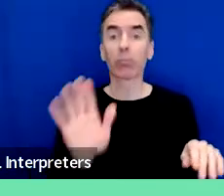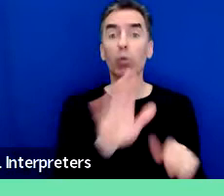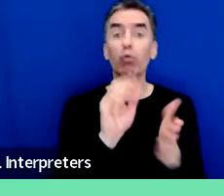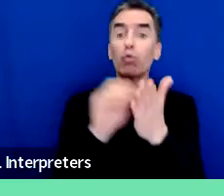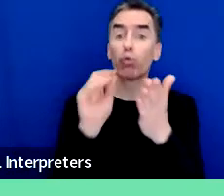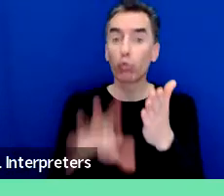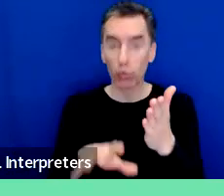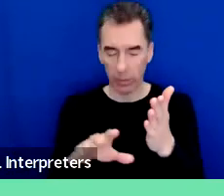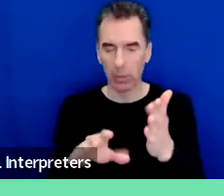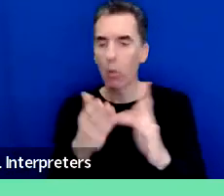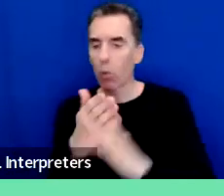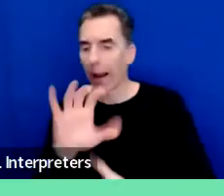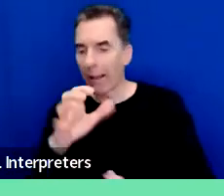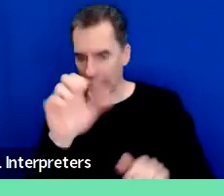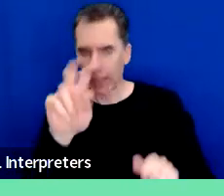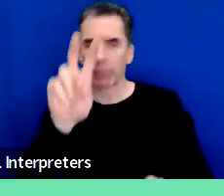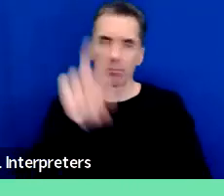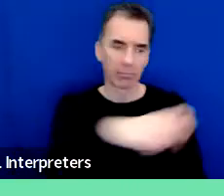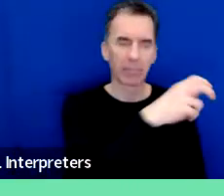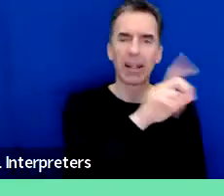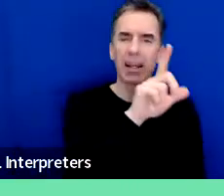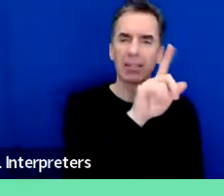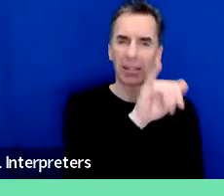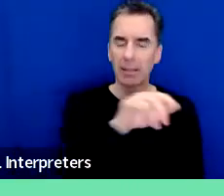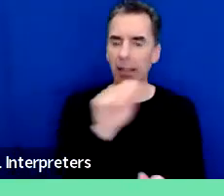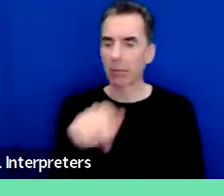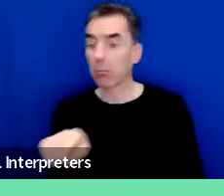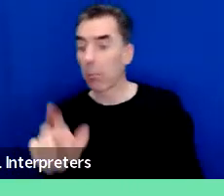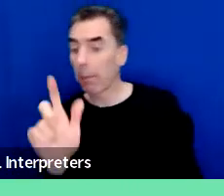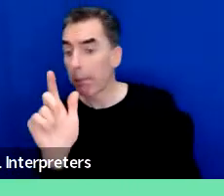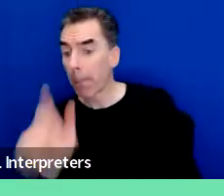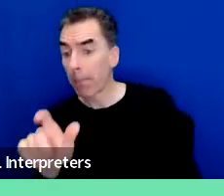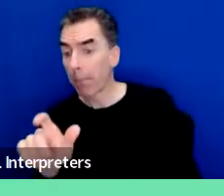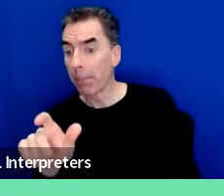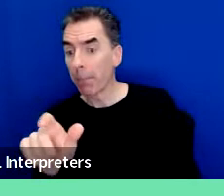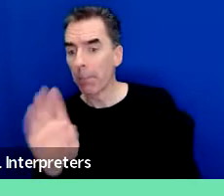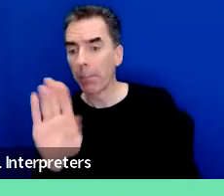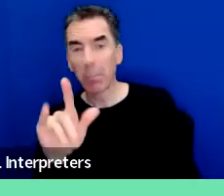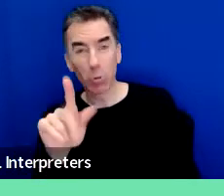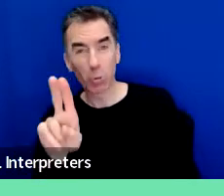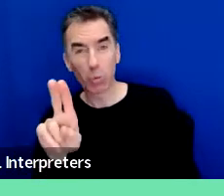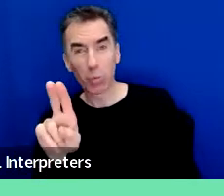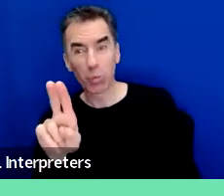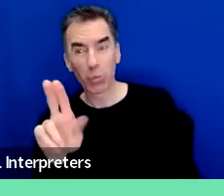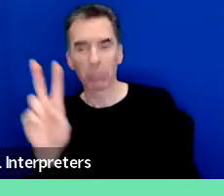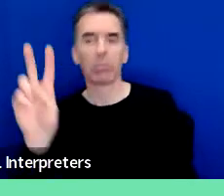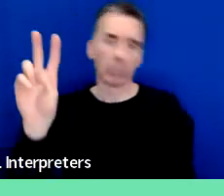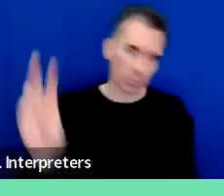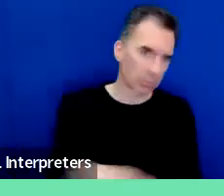So we have an API integration where the students can click directly onto the link from canvas and it will bring them directly to their library